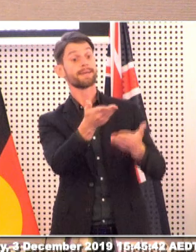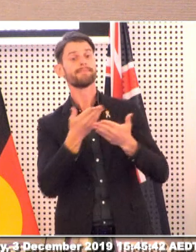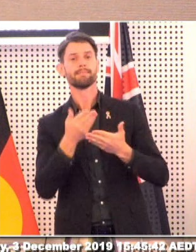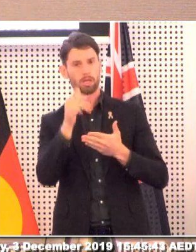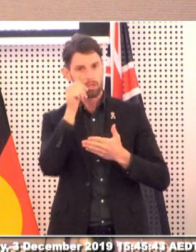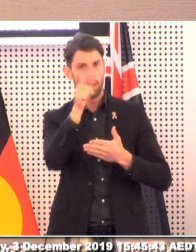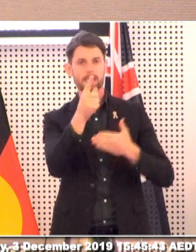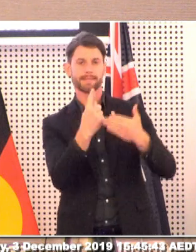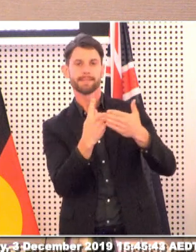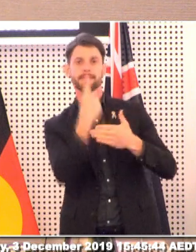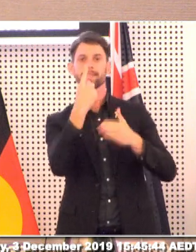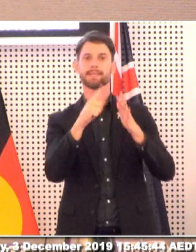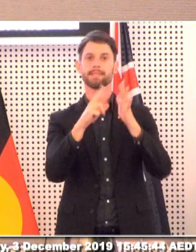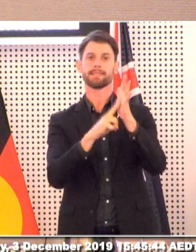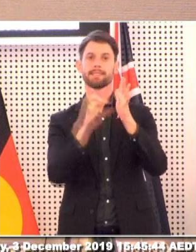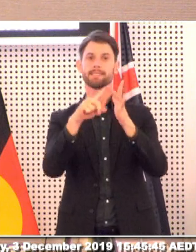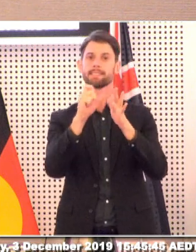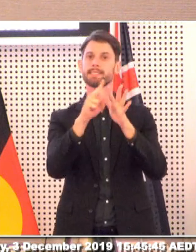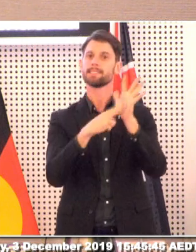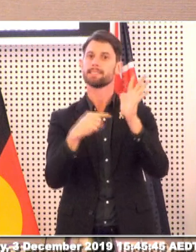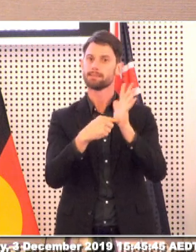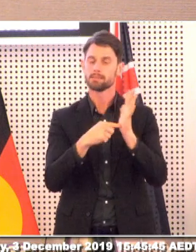staff are unable to locate them.